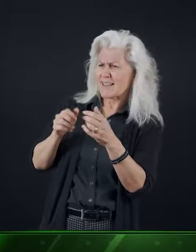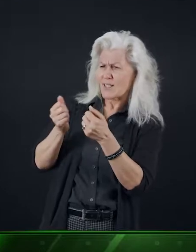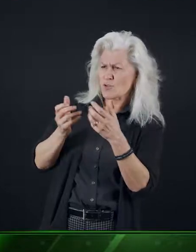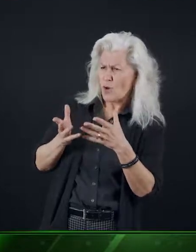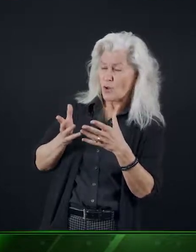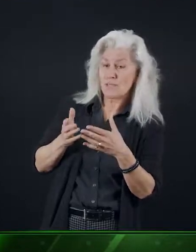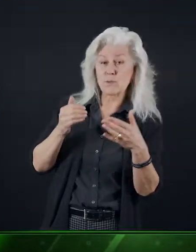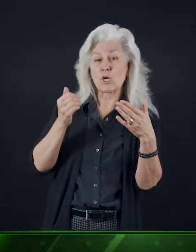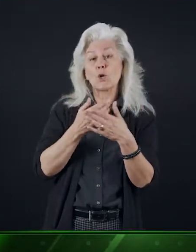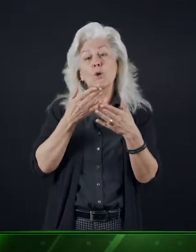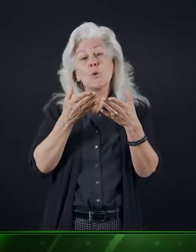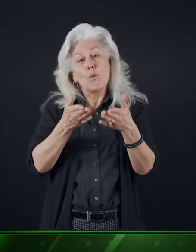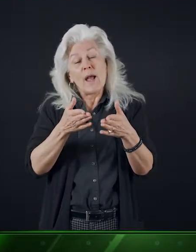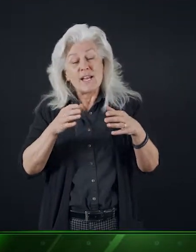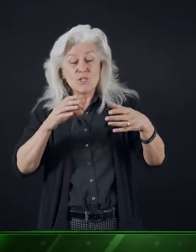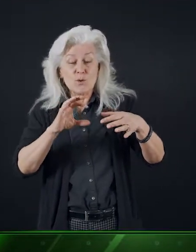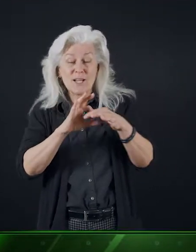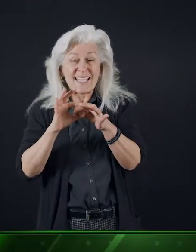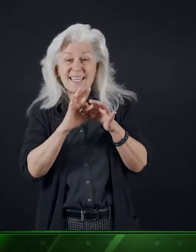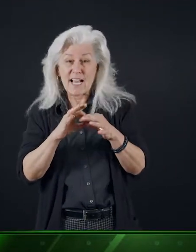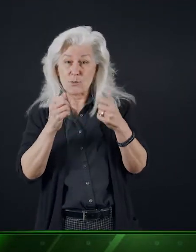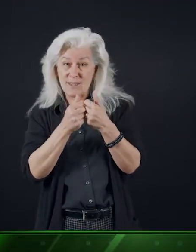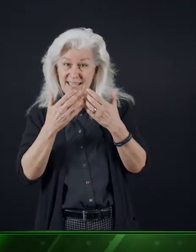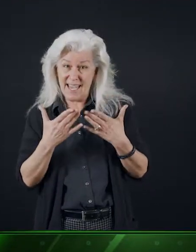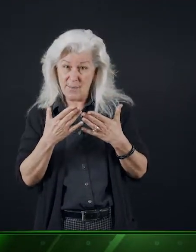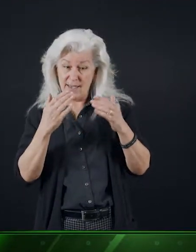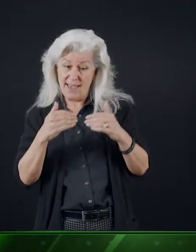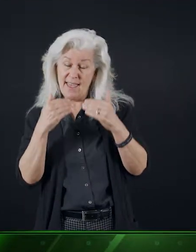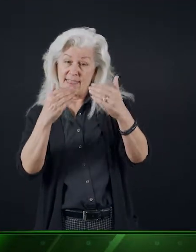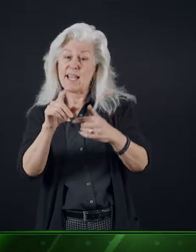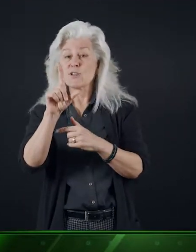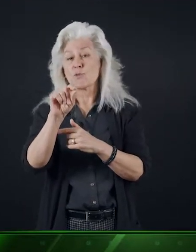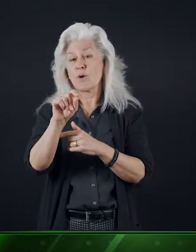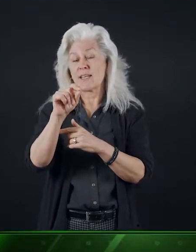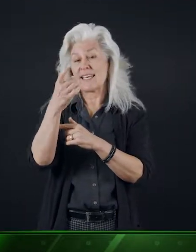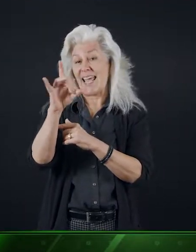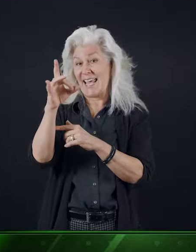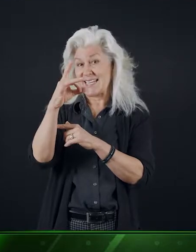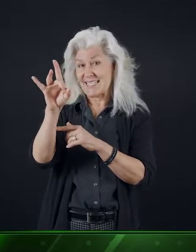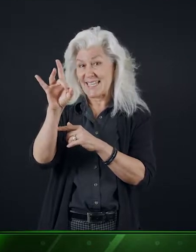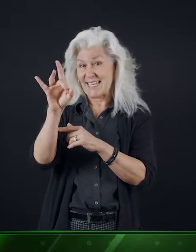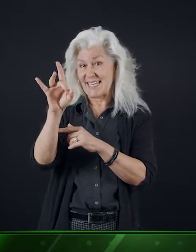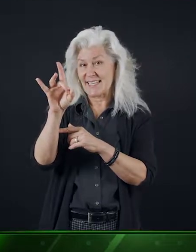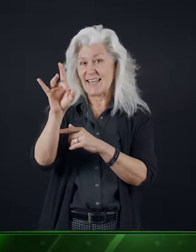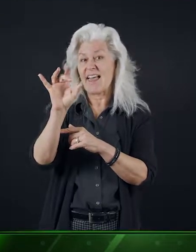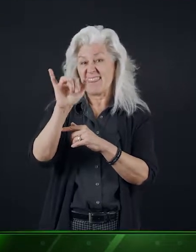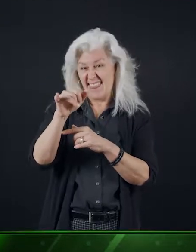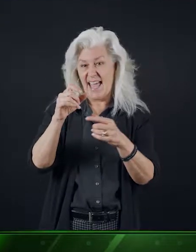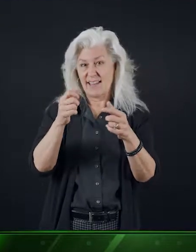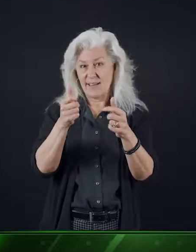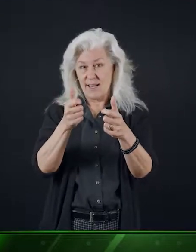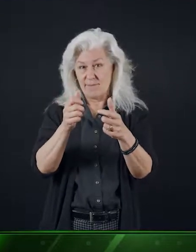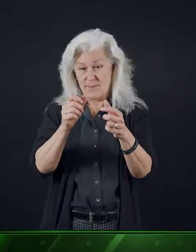Fast forward to 2018, when the Xbox Adaptive Controller released. Grounded in the concepts of inclusive design,